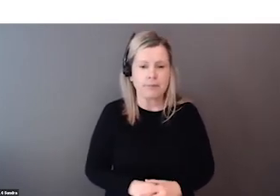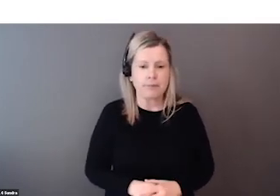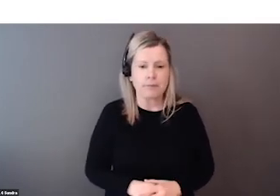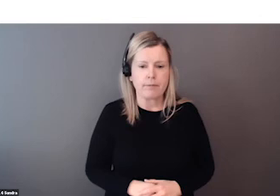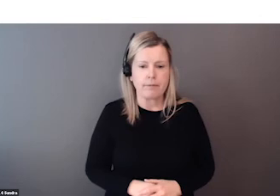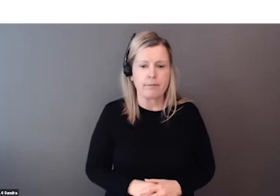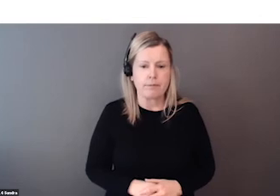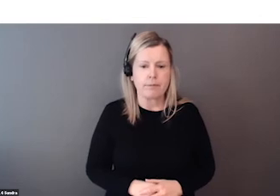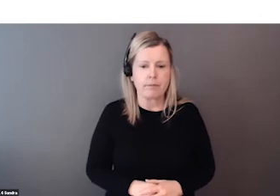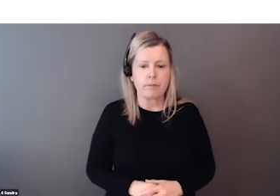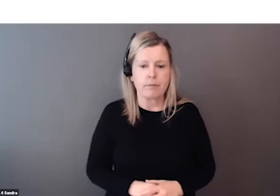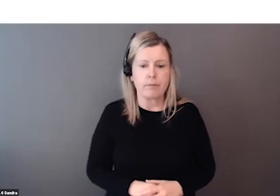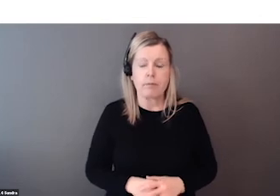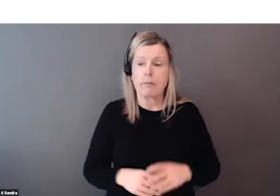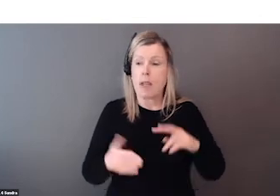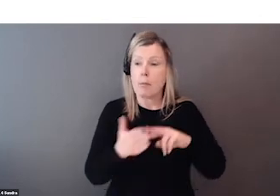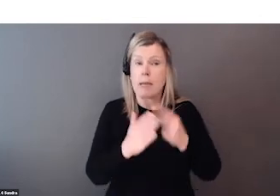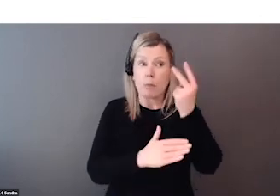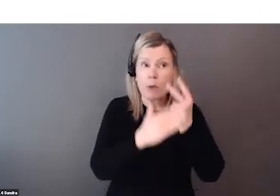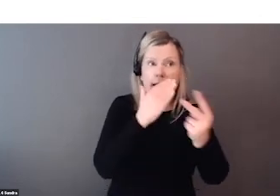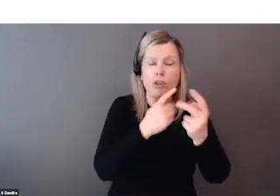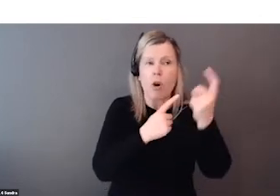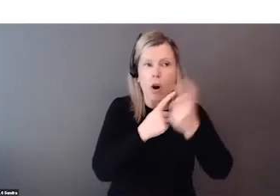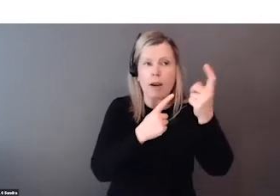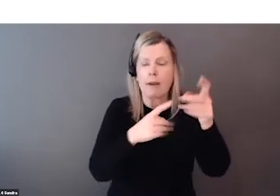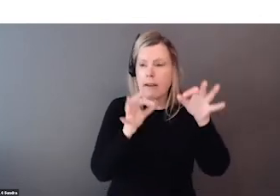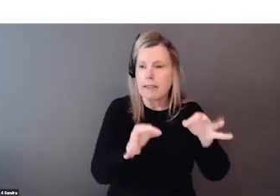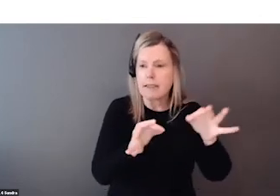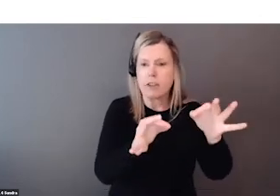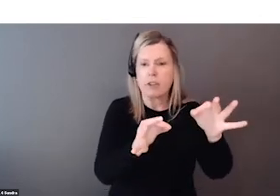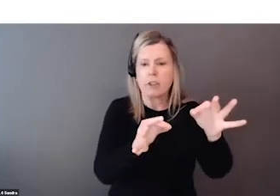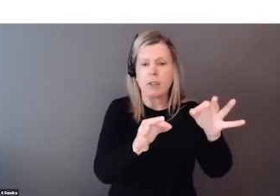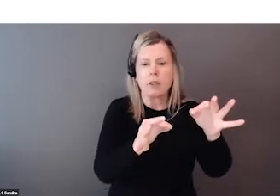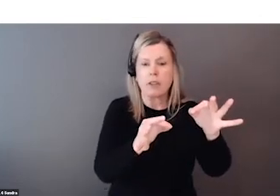As a result, predictions and automated decisions are highly accurate if you're in the middle.